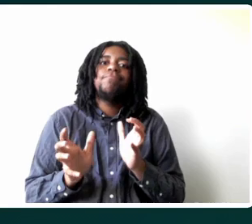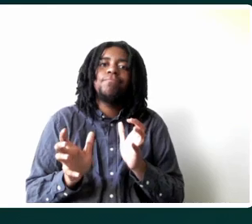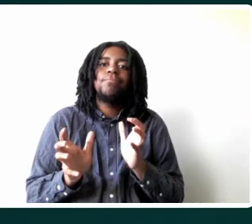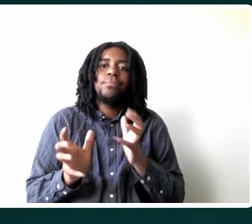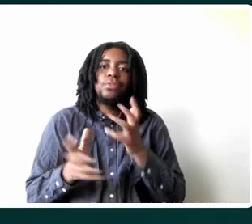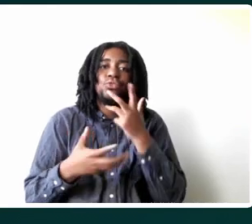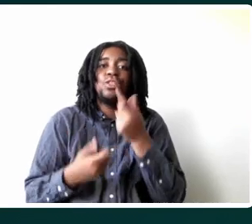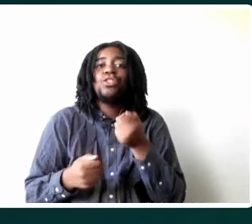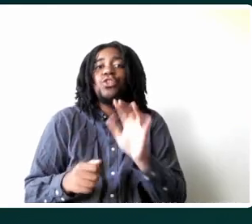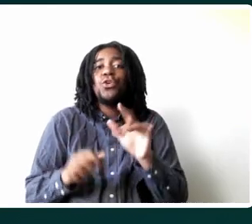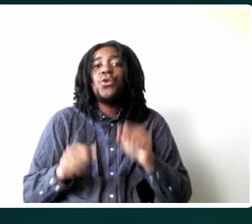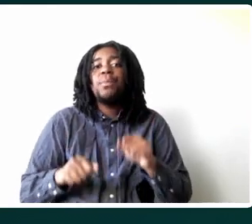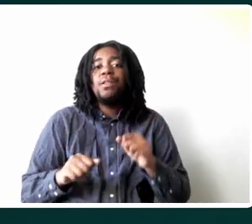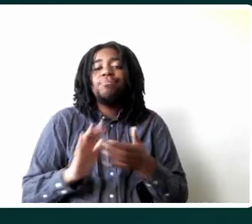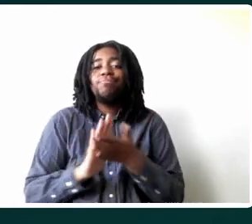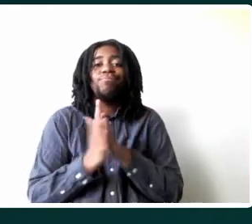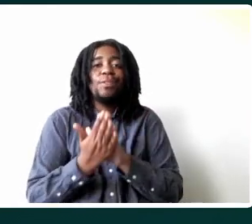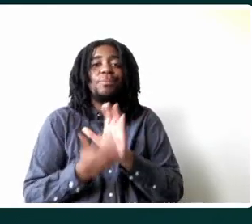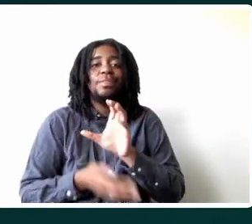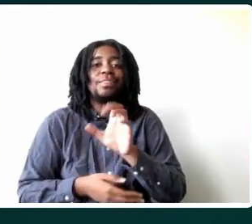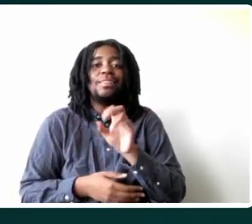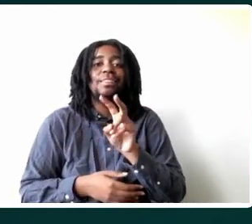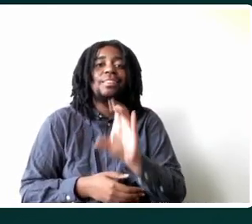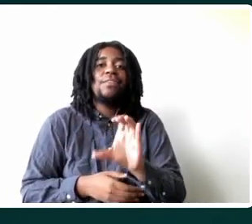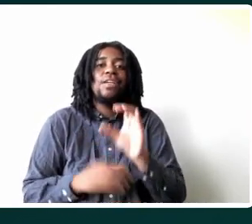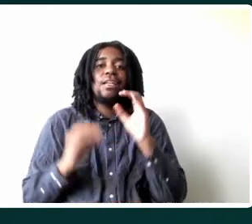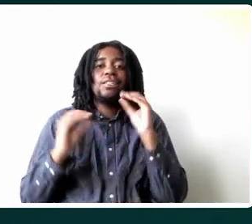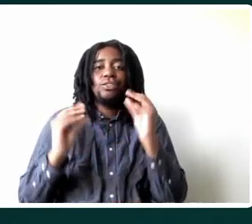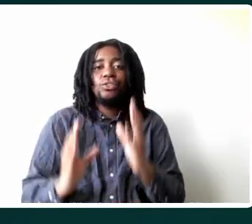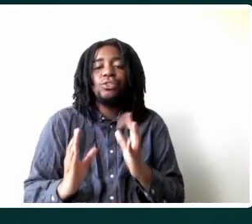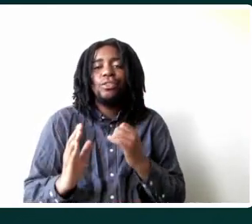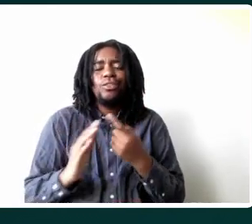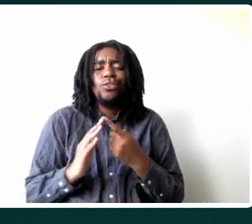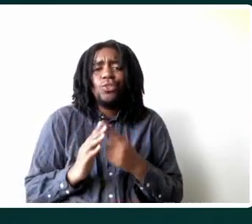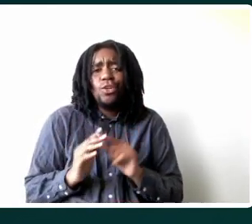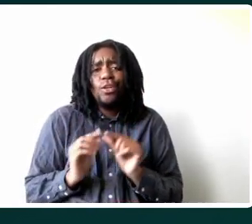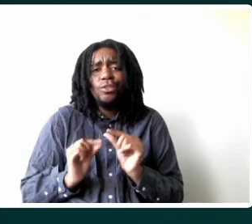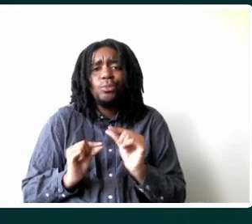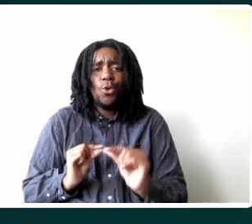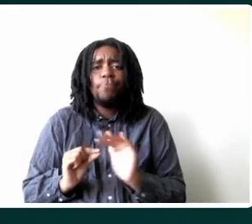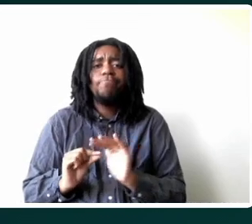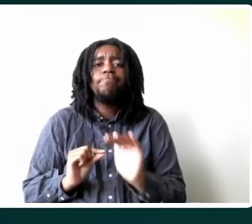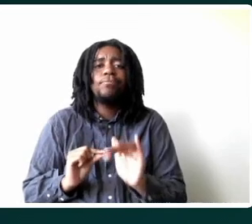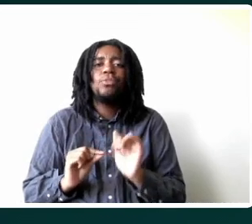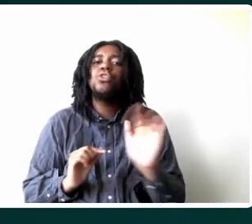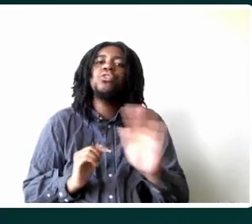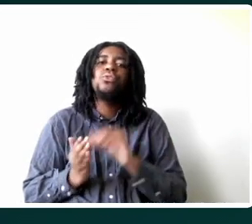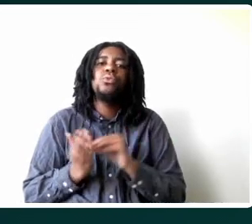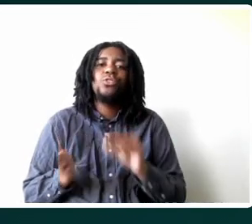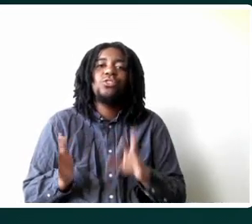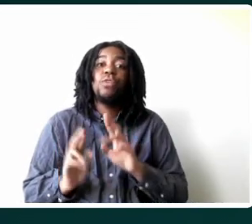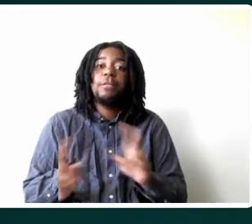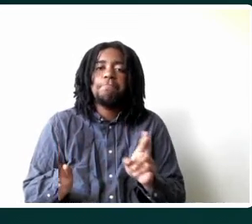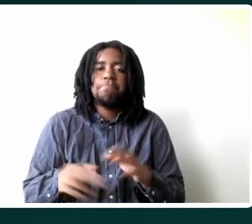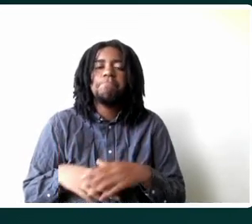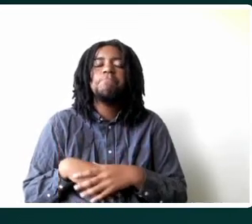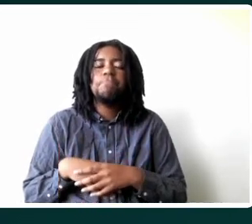civic educator and to start small with these conversations because your students are ready.